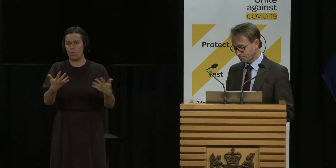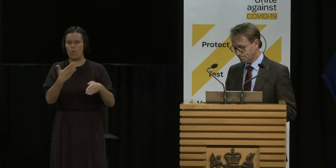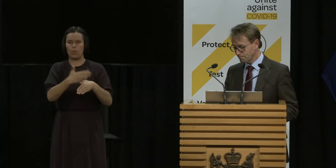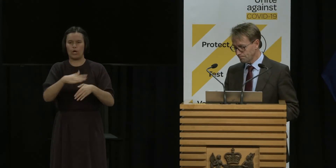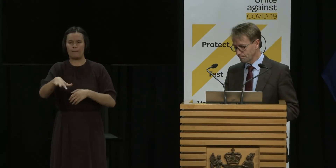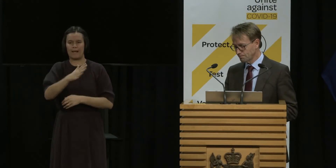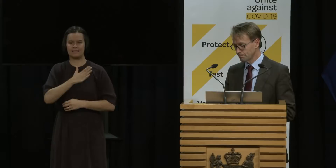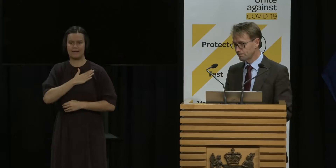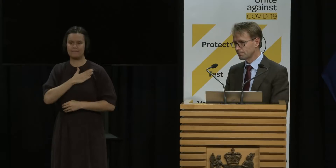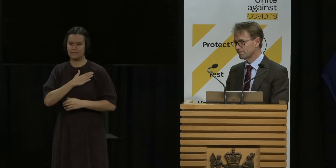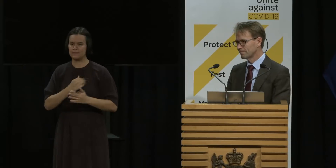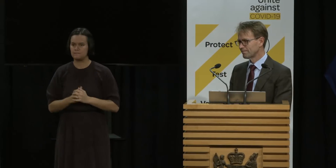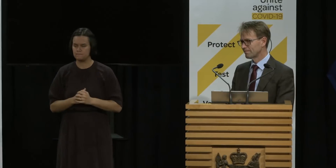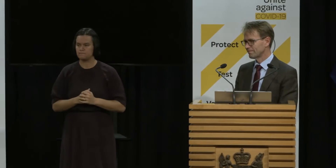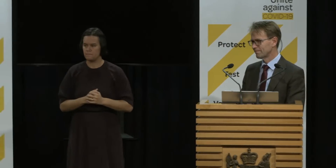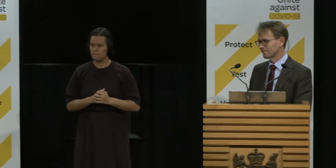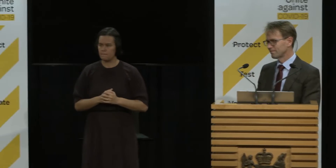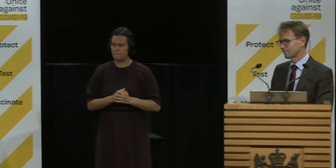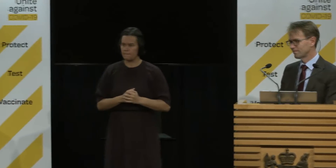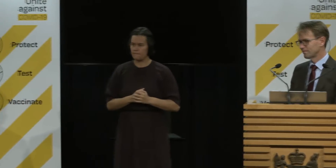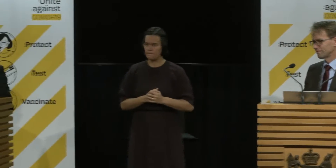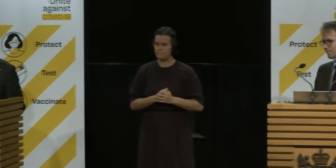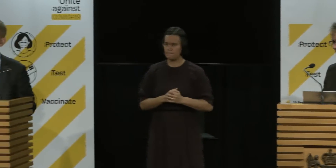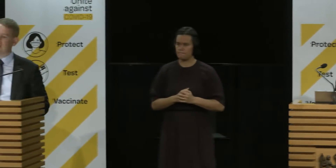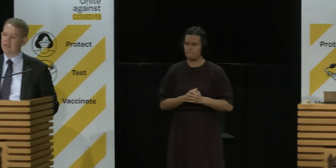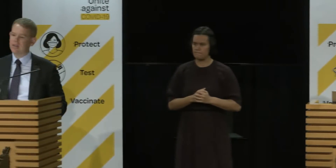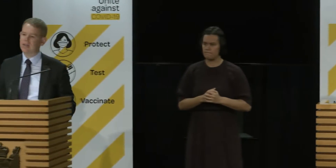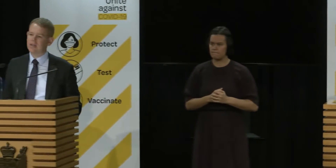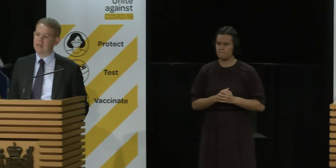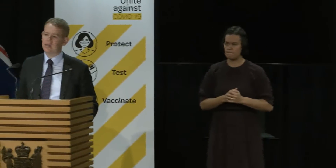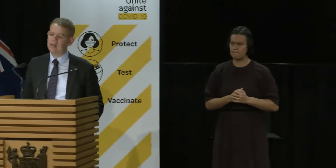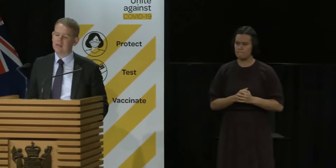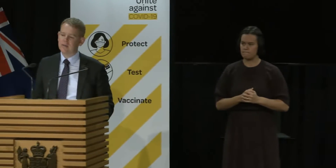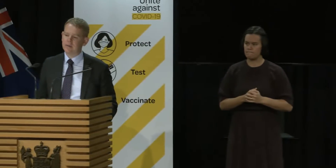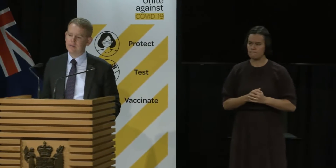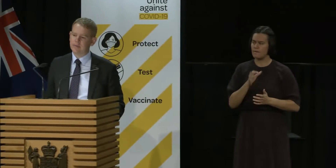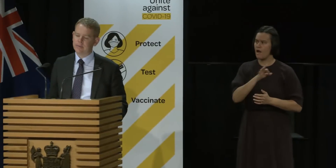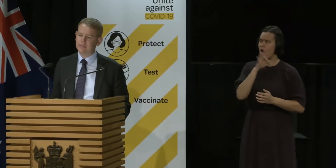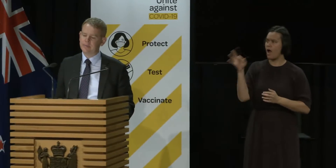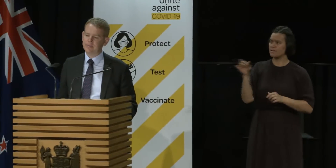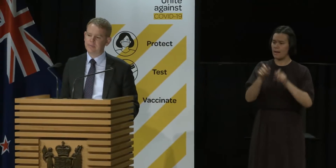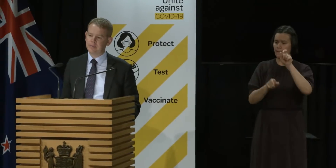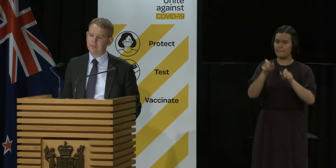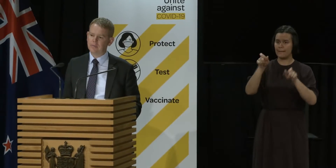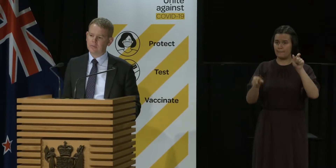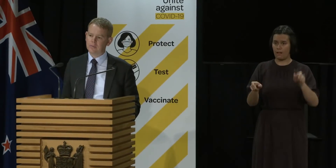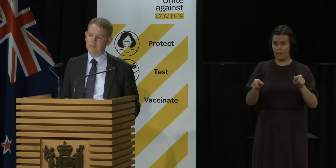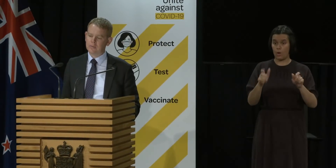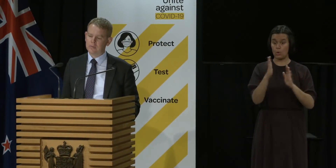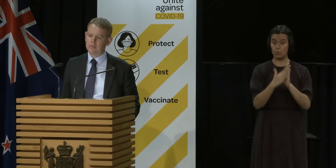as part of their workplace